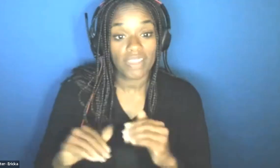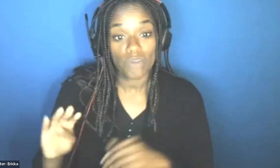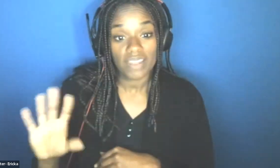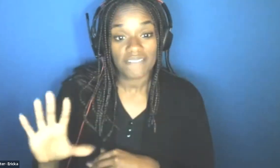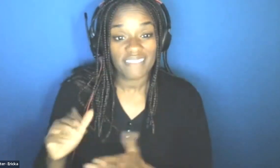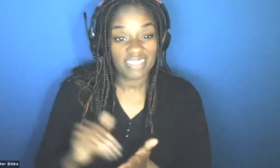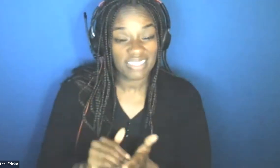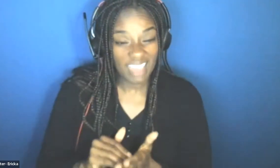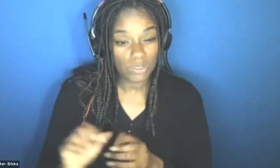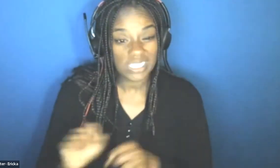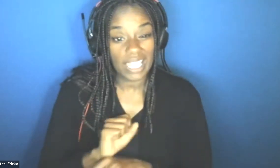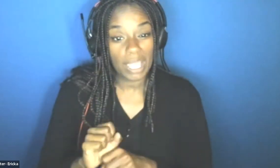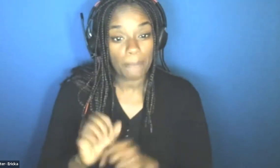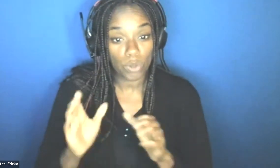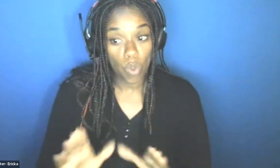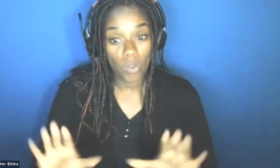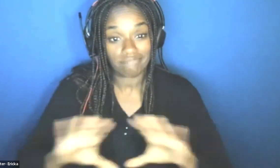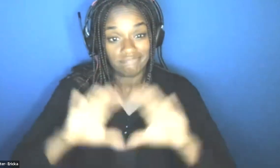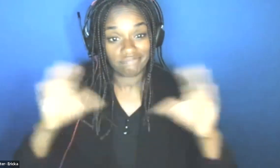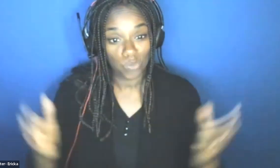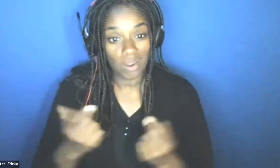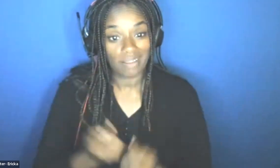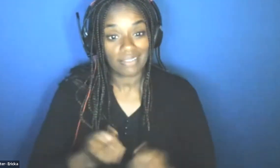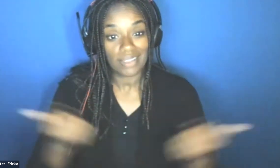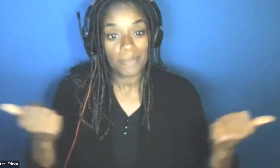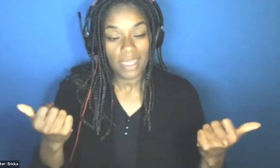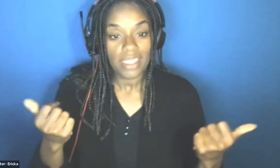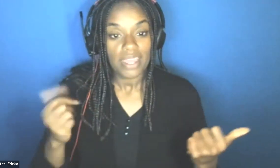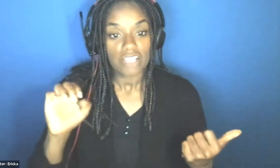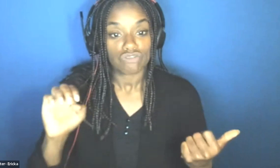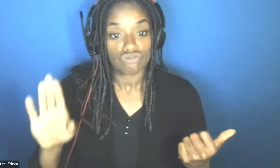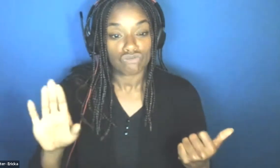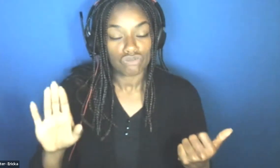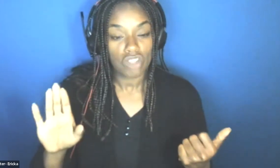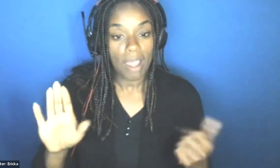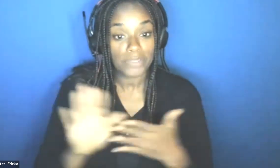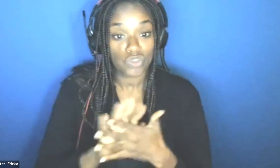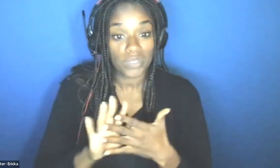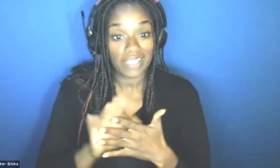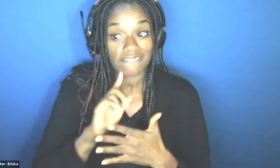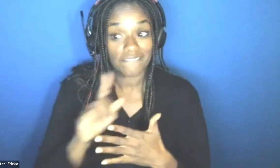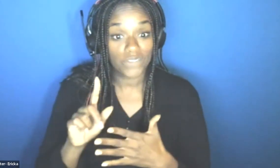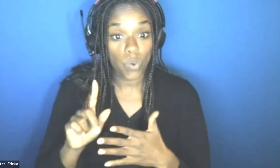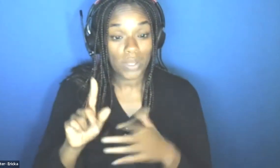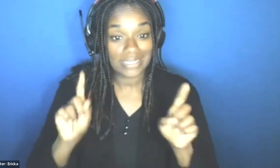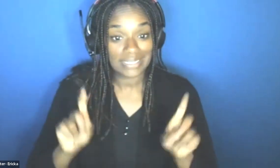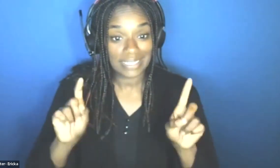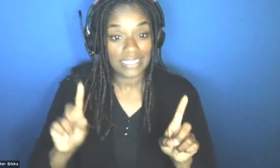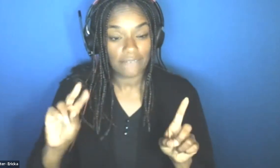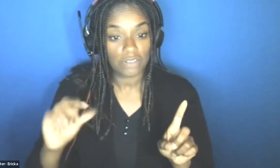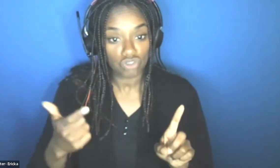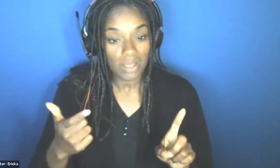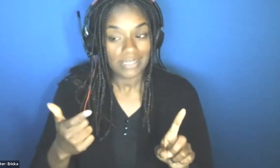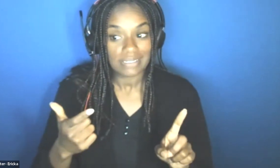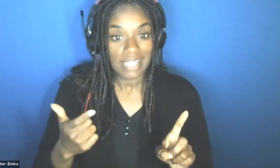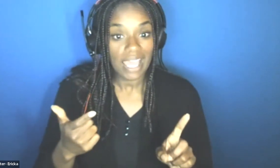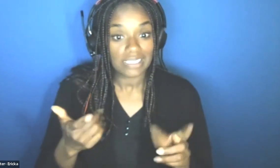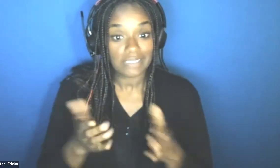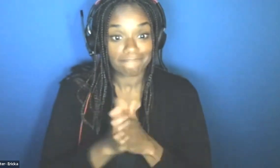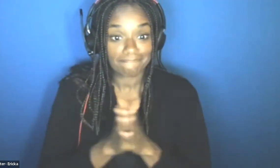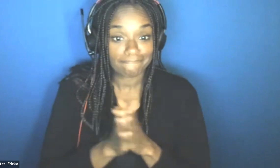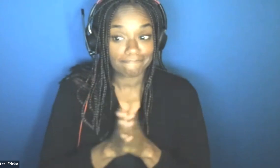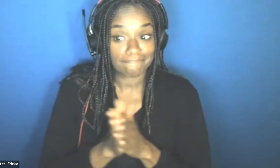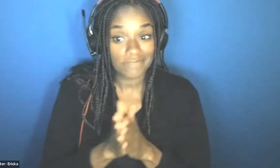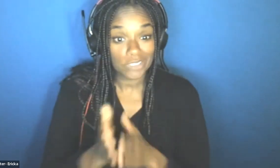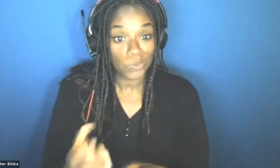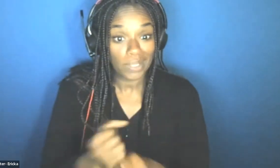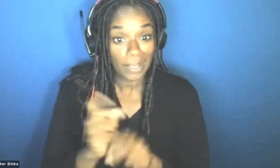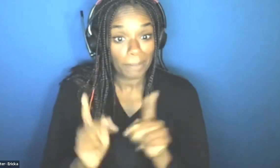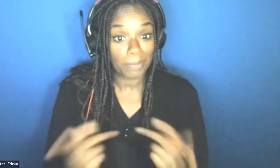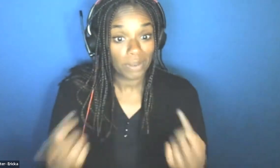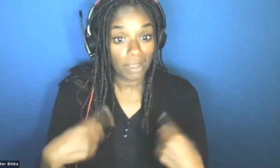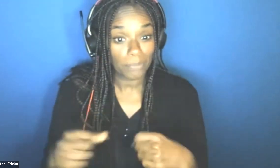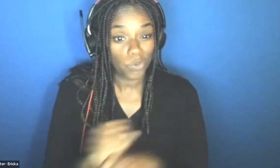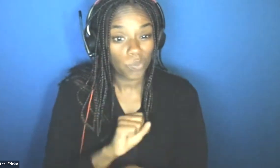It indicated that 9% -- I'm sorry, not this year, last year.